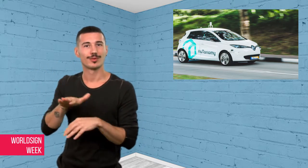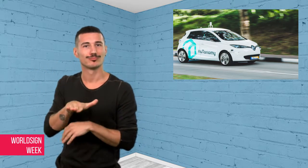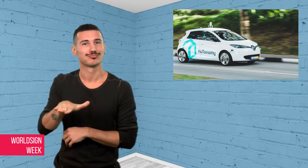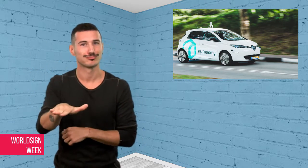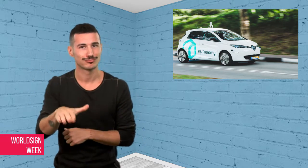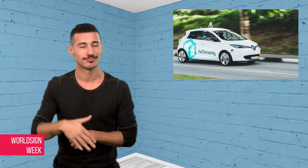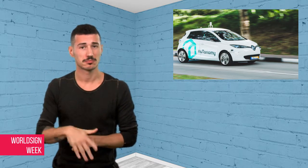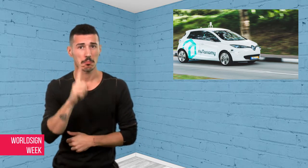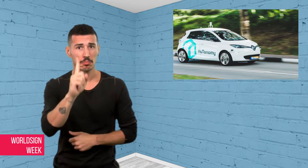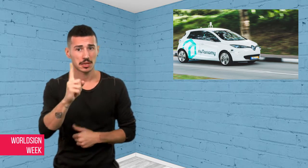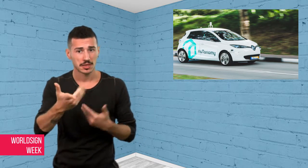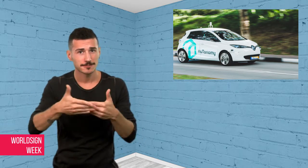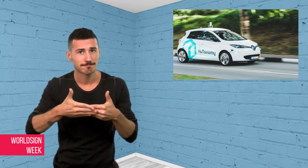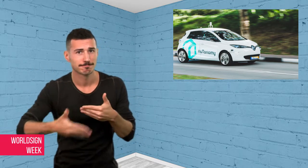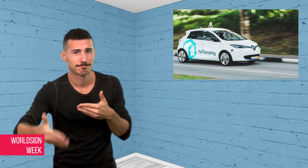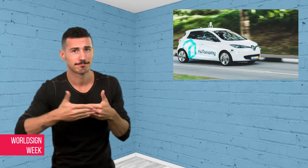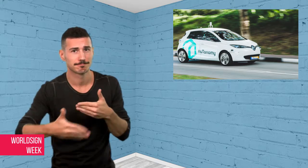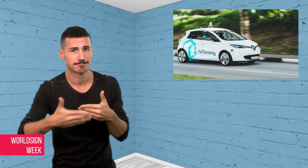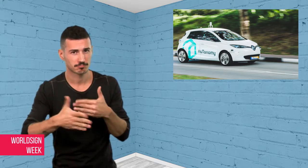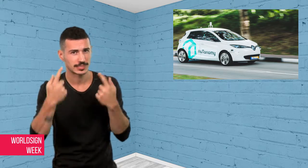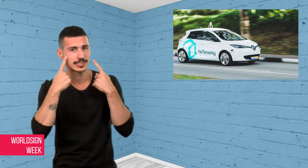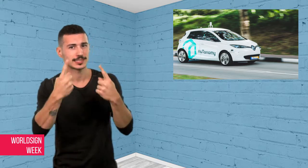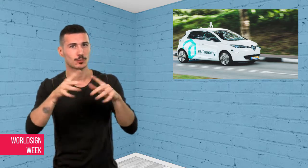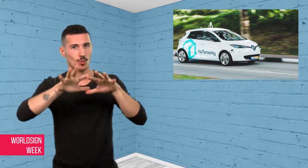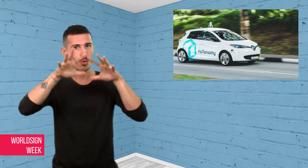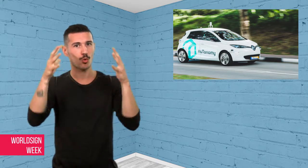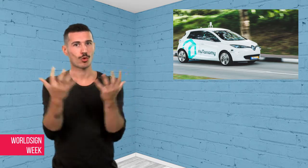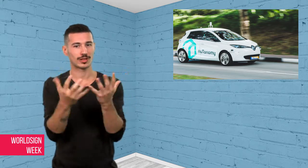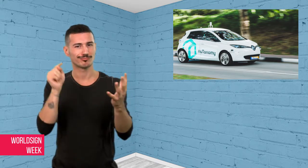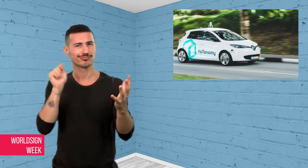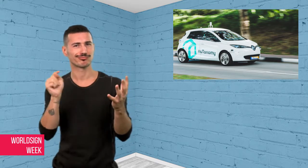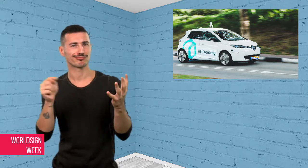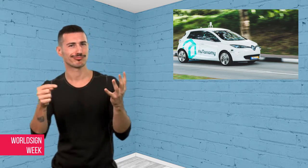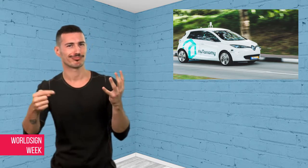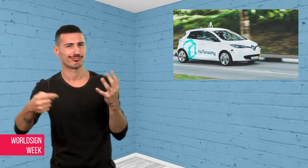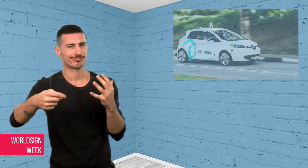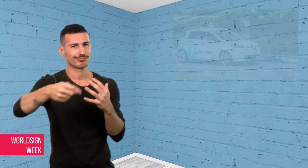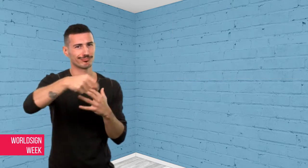we may be seeing them all around the